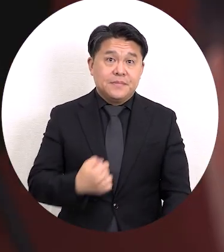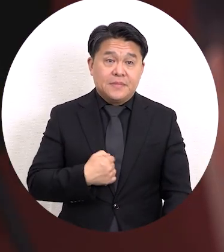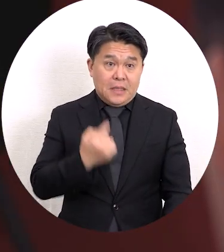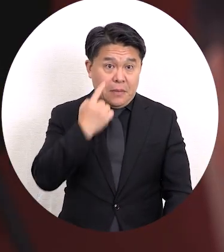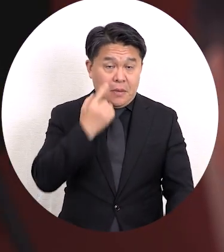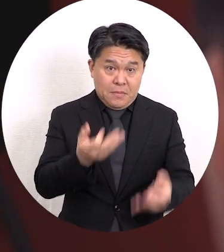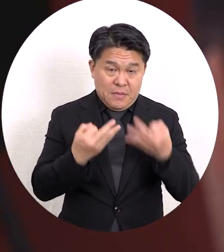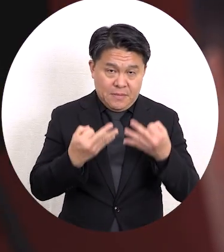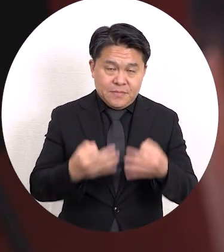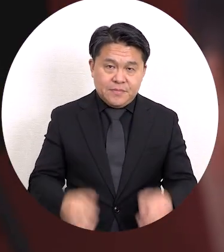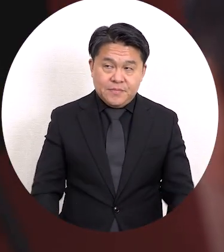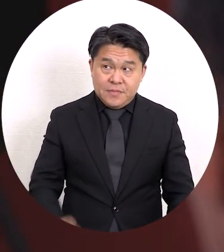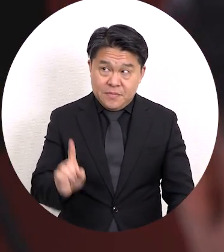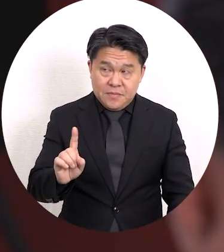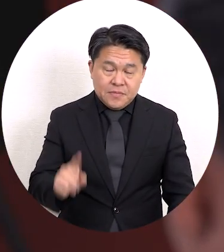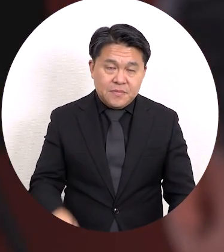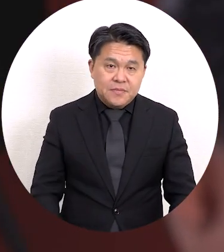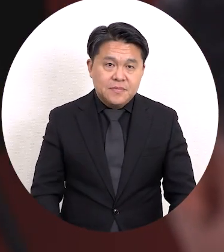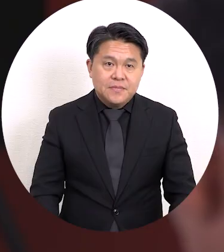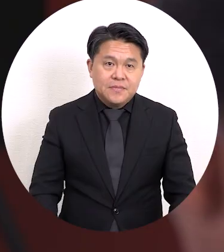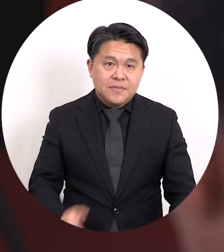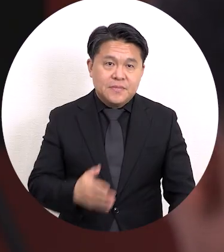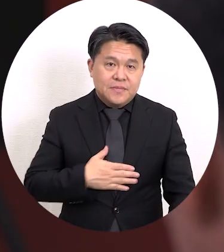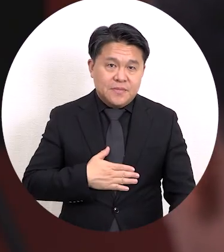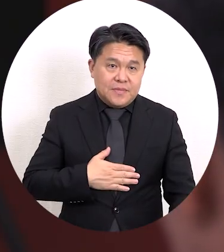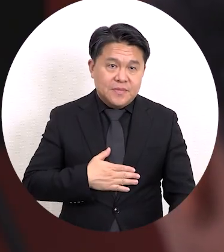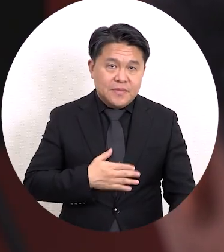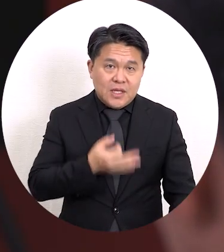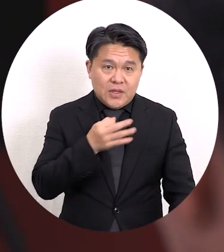What this does is, follow my sound.